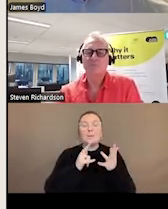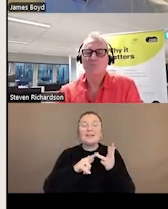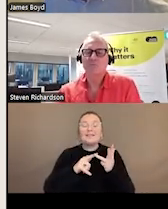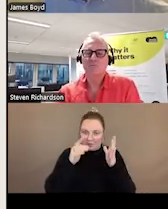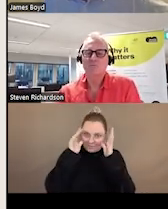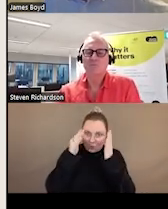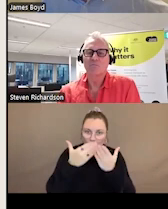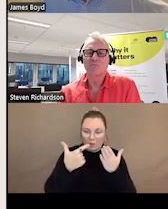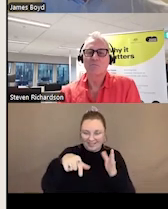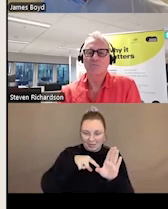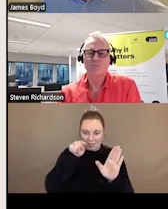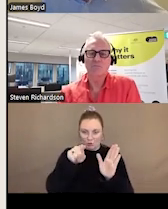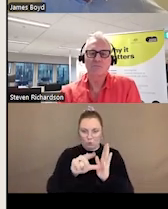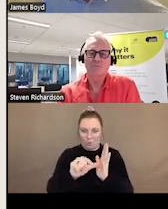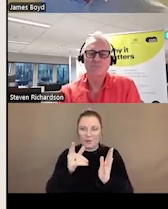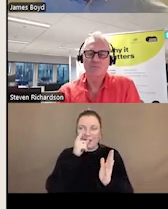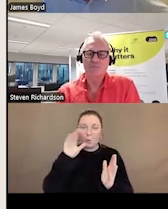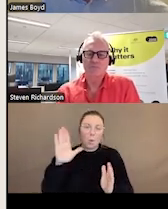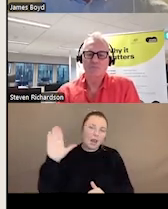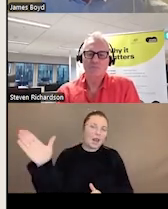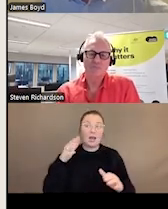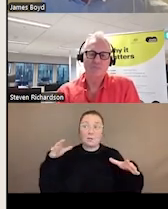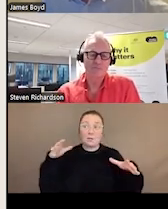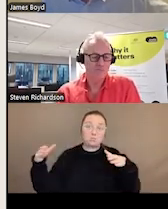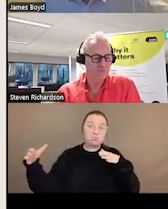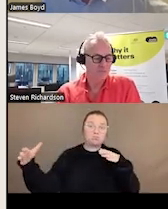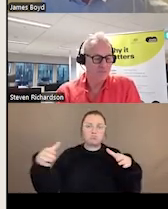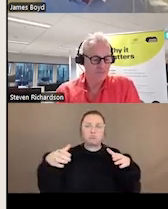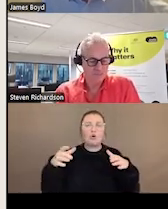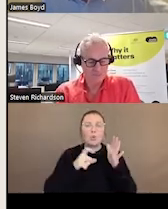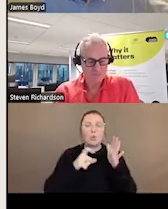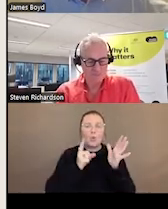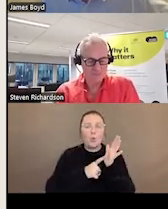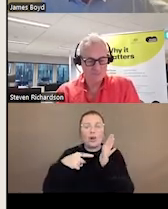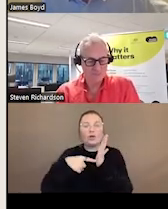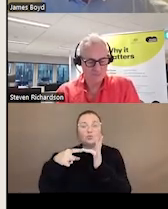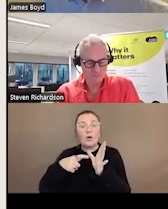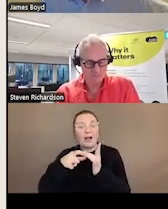we can all make a call to action. A collective call to action for artists and arts organisations